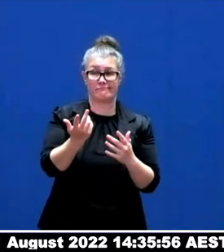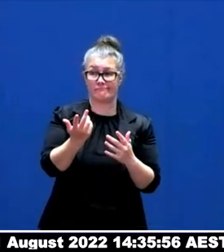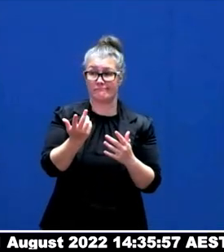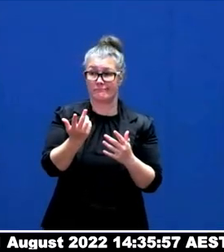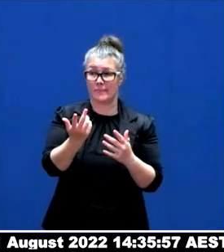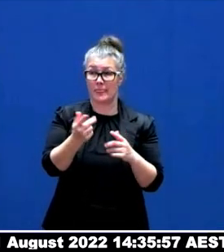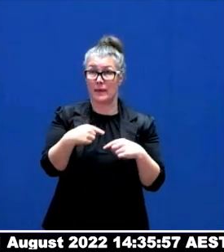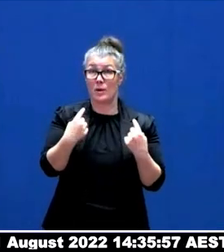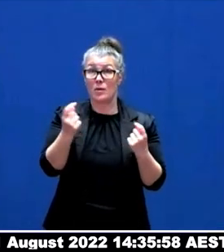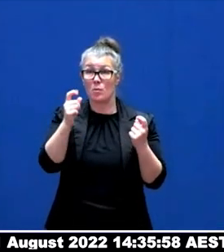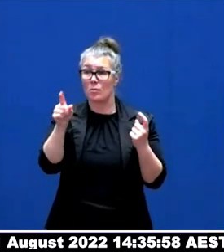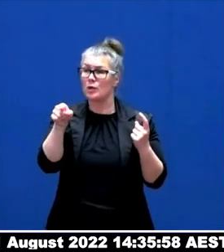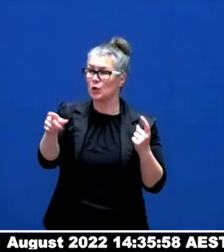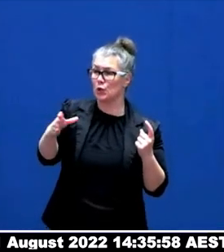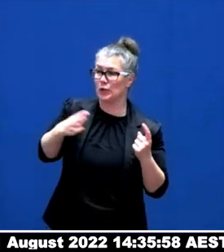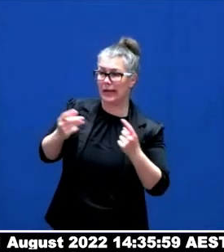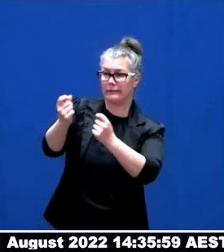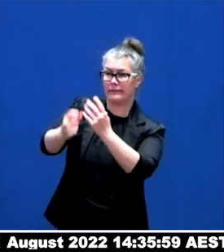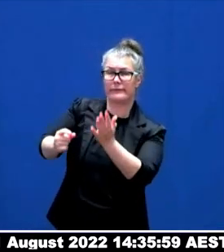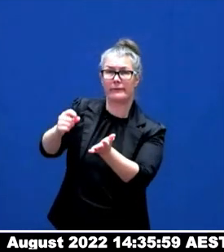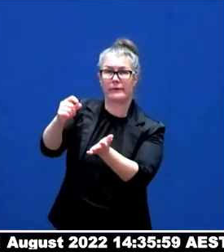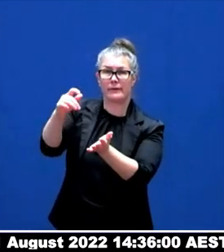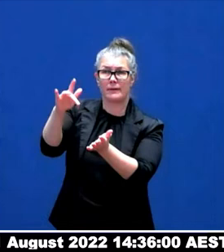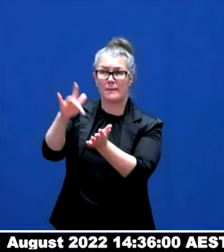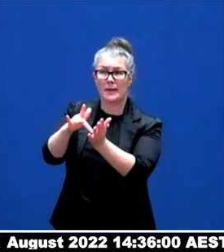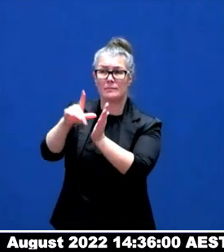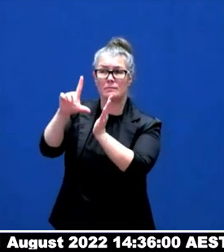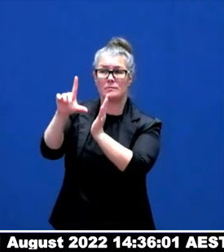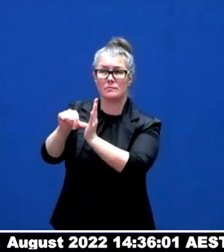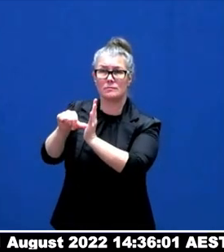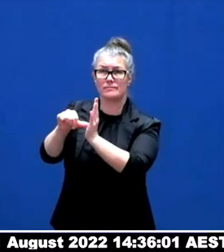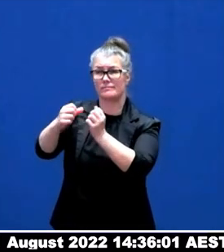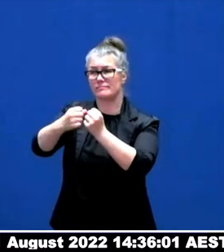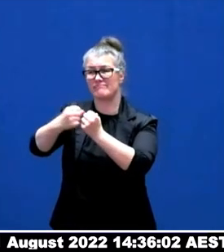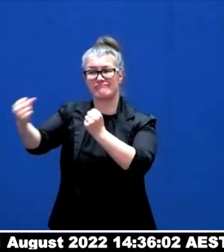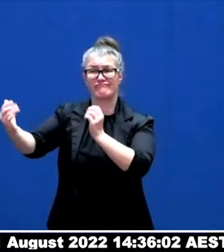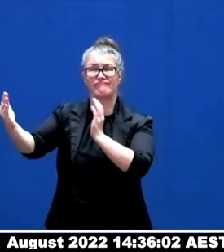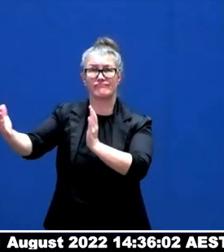participant requires medium-term accommodation while their home is being fixed